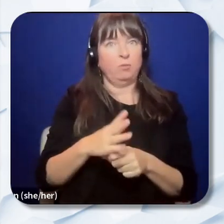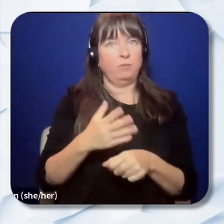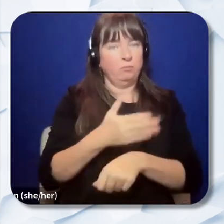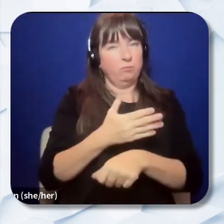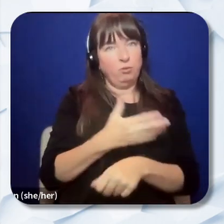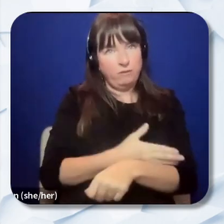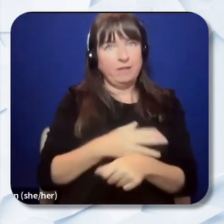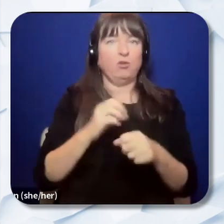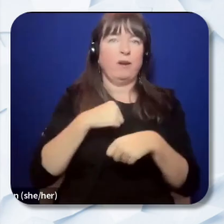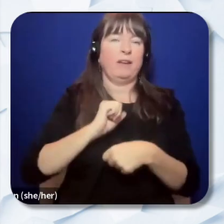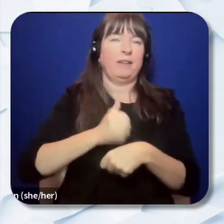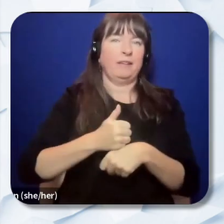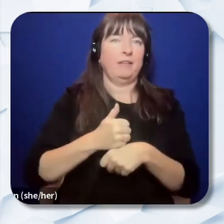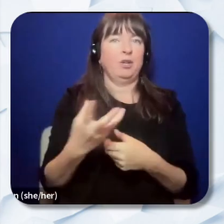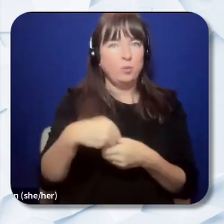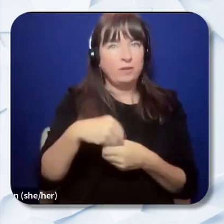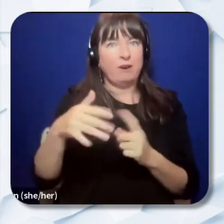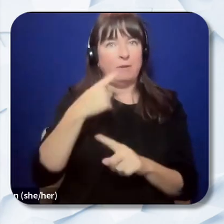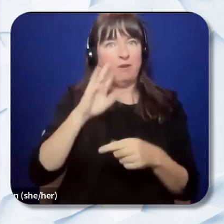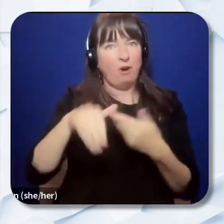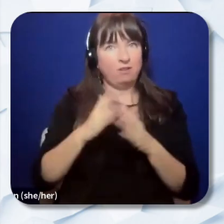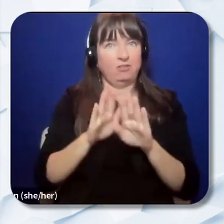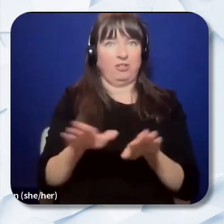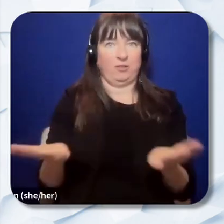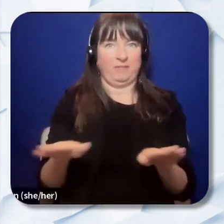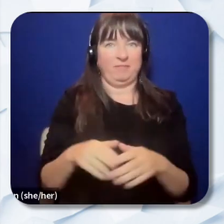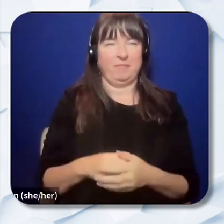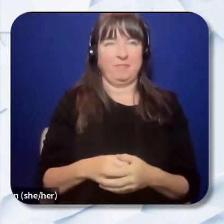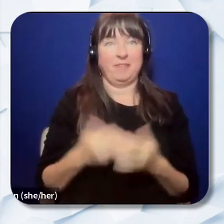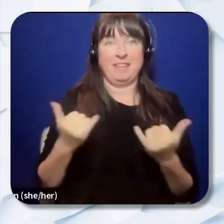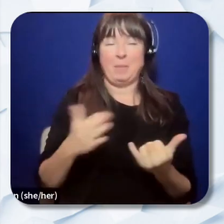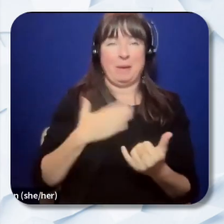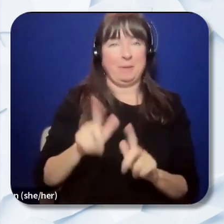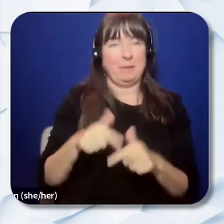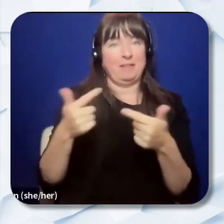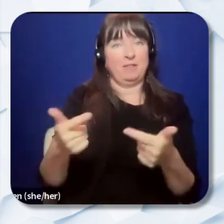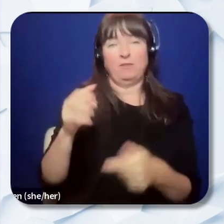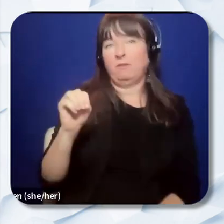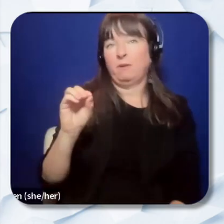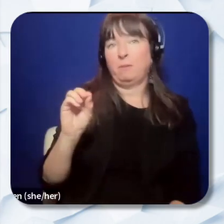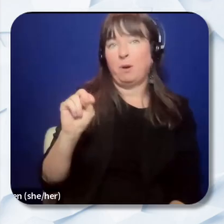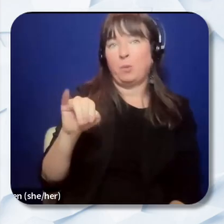all children. And with that I'm really happy to pass it over to Monique to share the resources